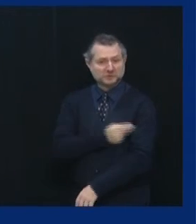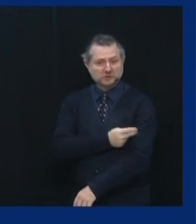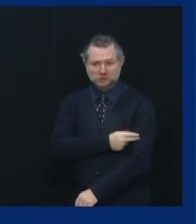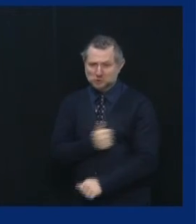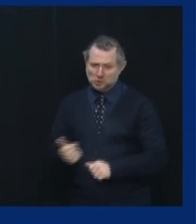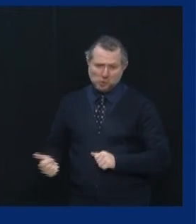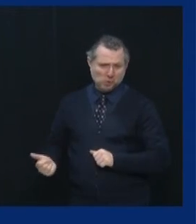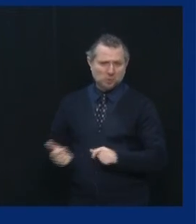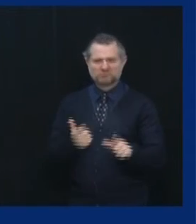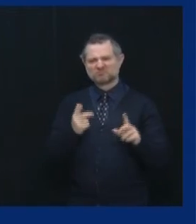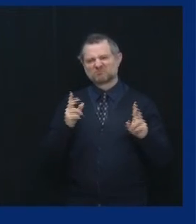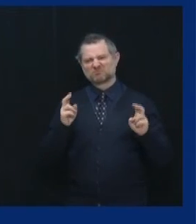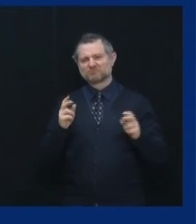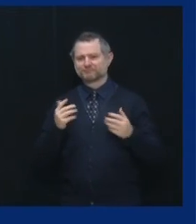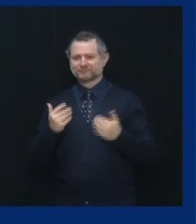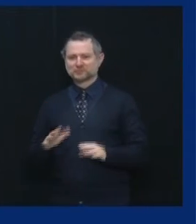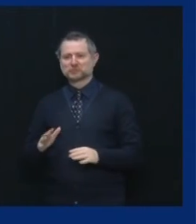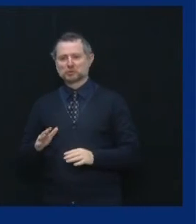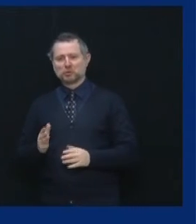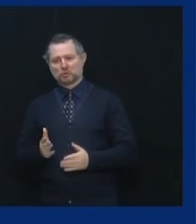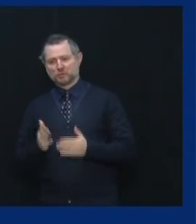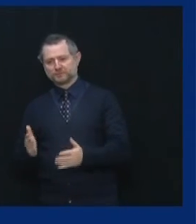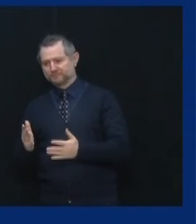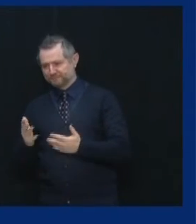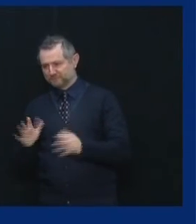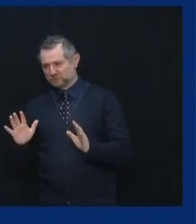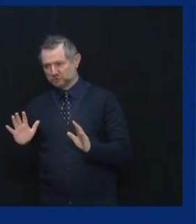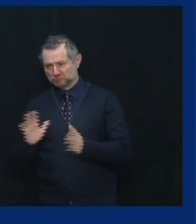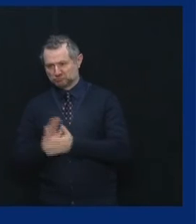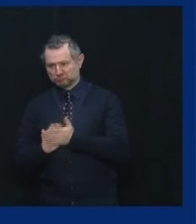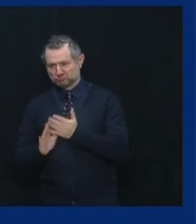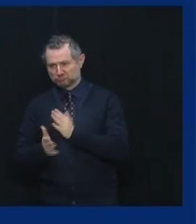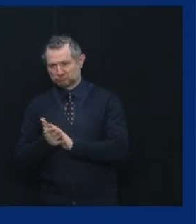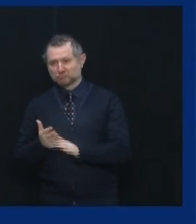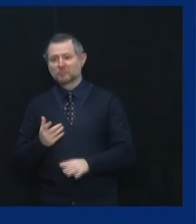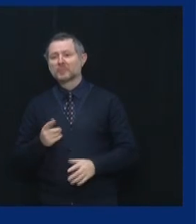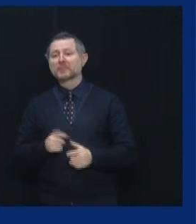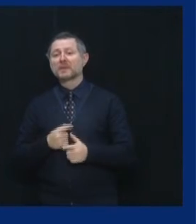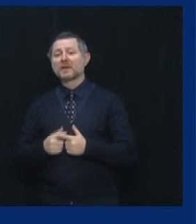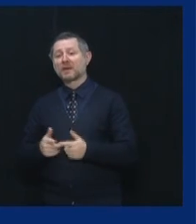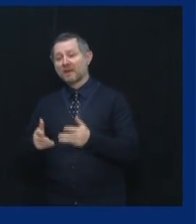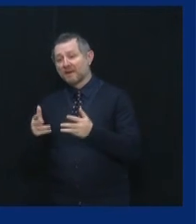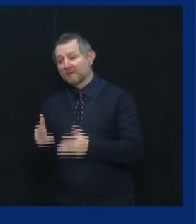WILL THOSE WHO WOULD ACCEPT IT